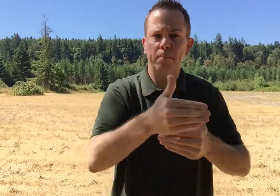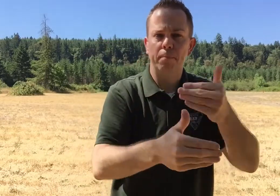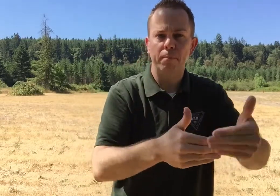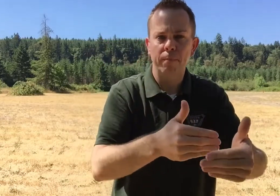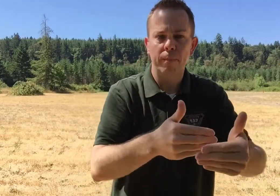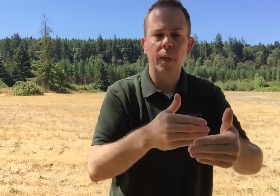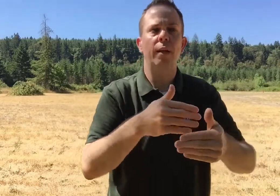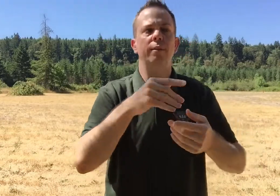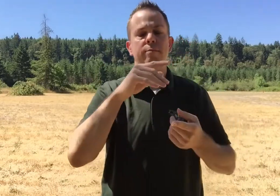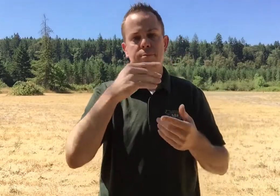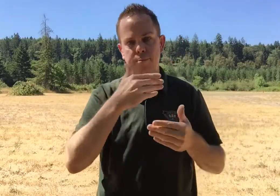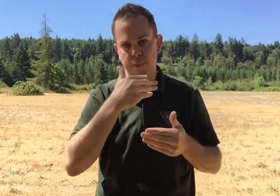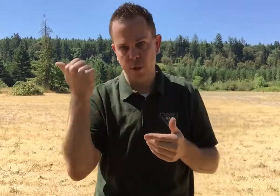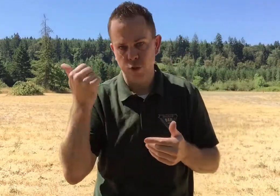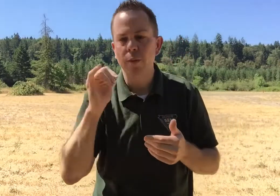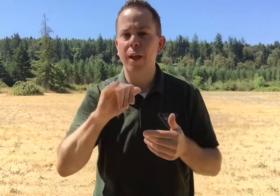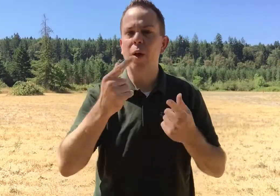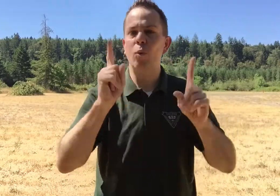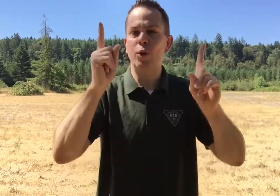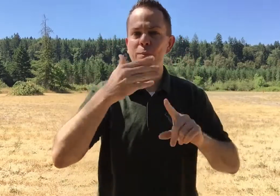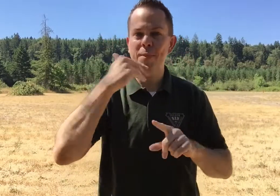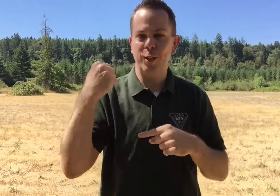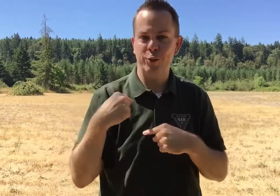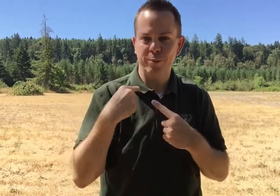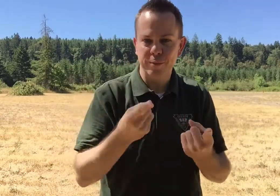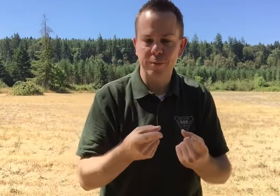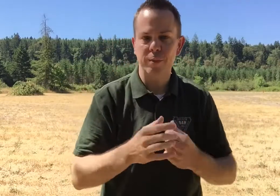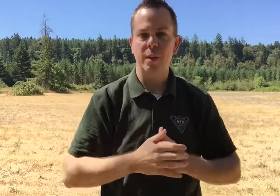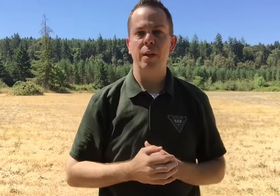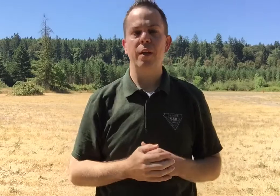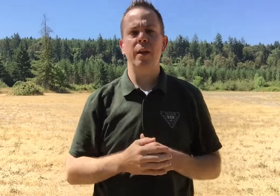so an interpreter can be brought in more quickly.